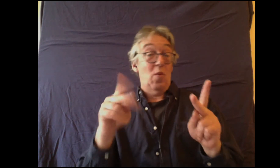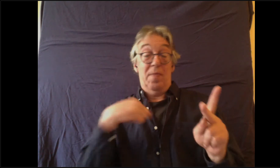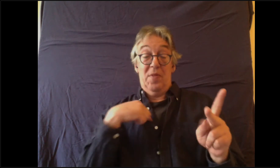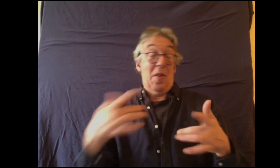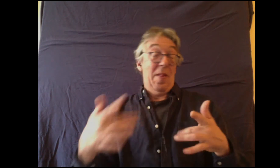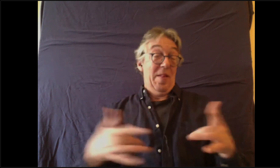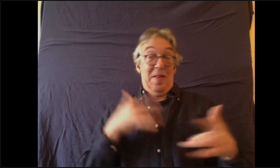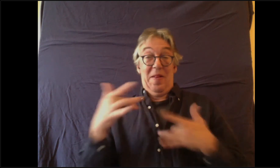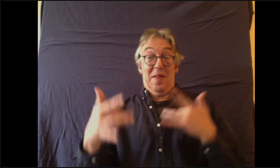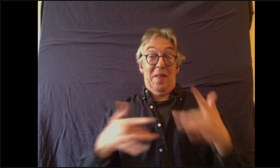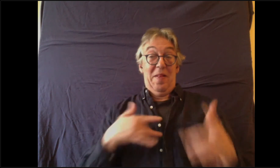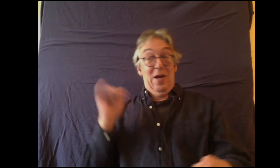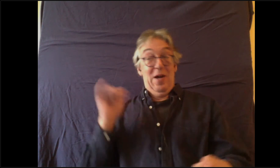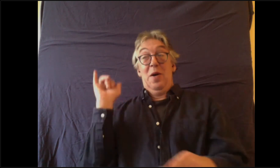It was my first time there.